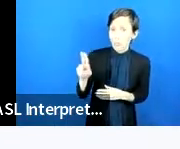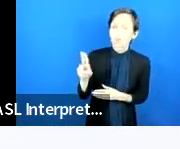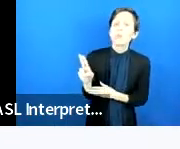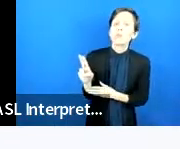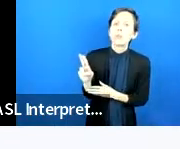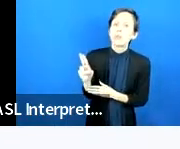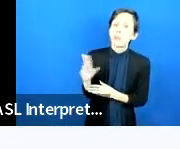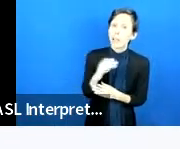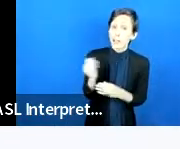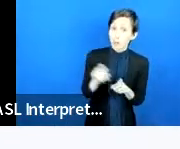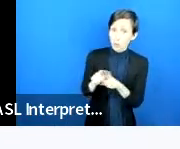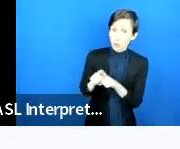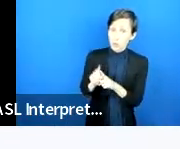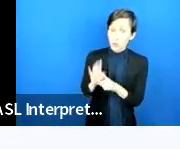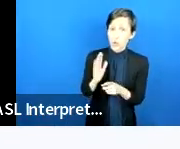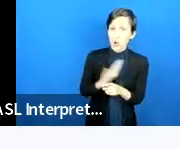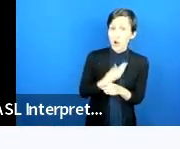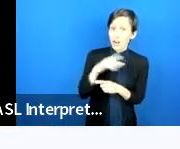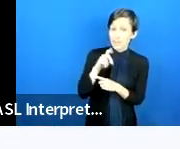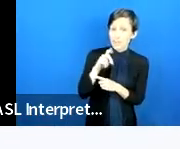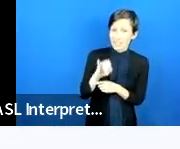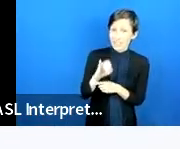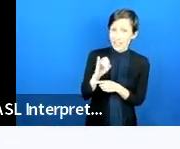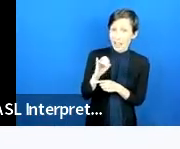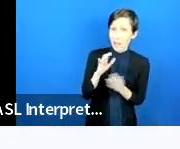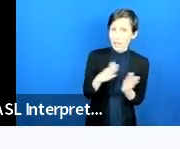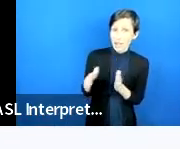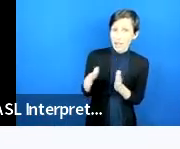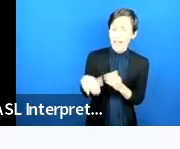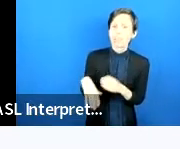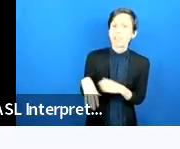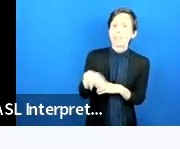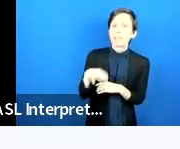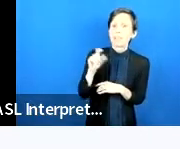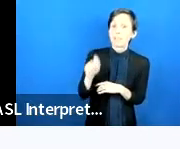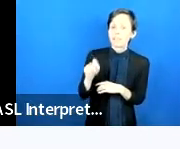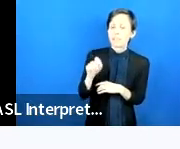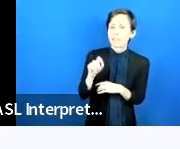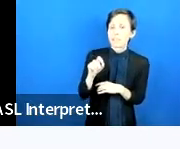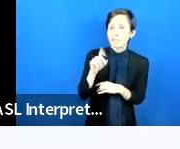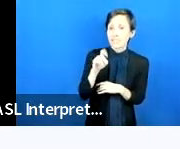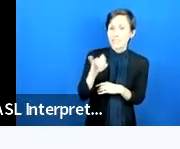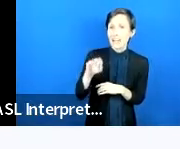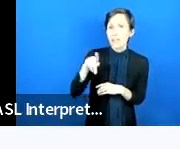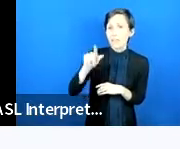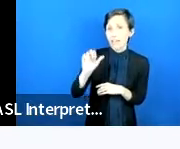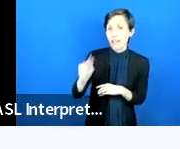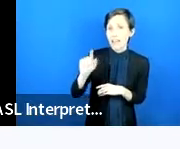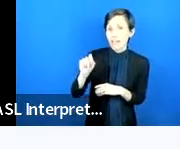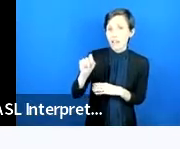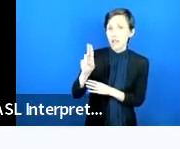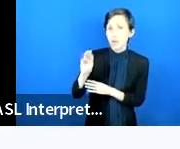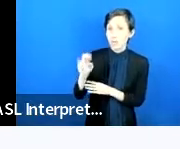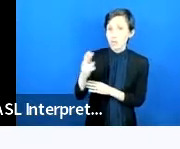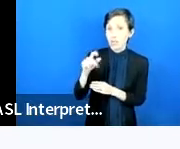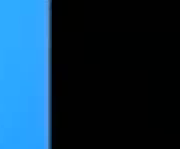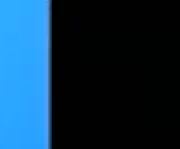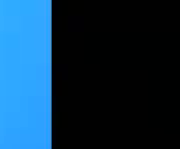and also our GI plan di plan.umes.edu to get more information about the progress report.